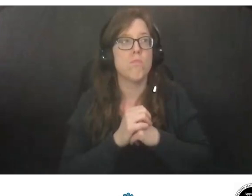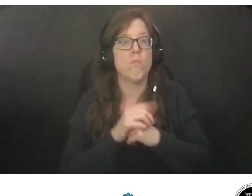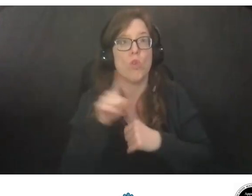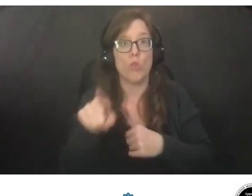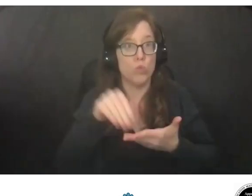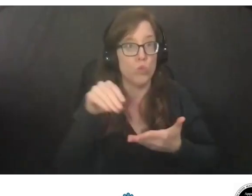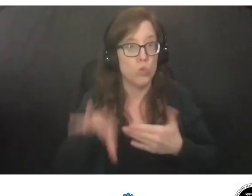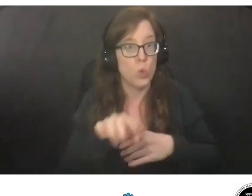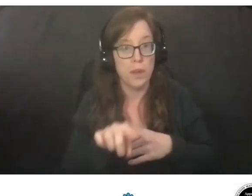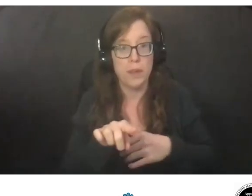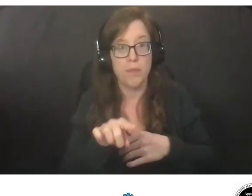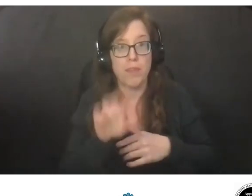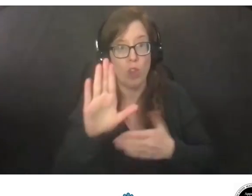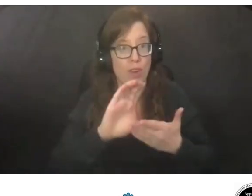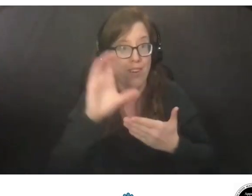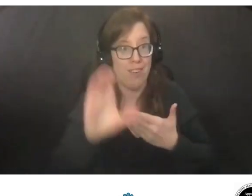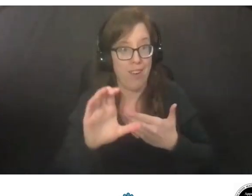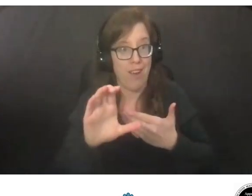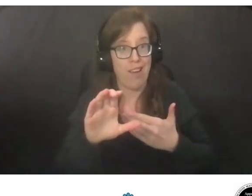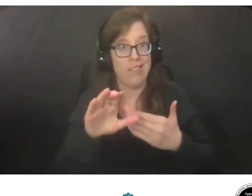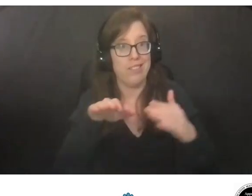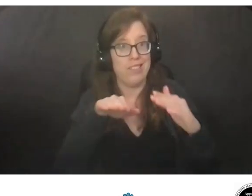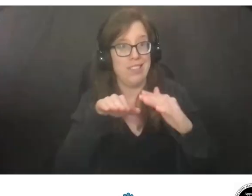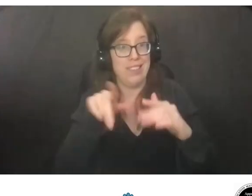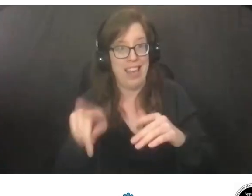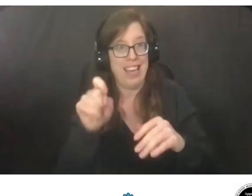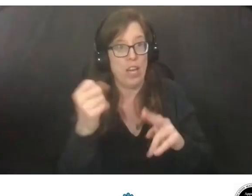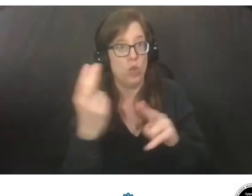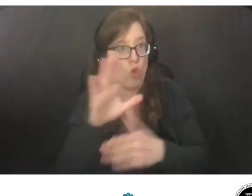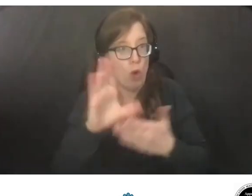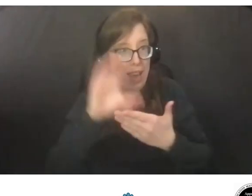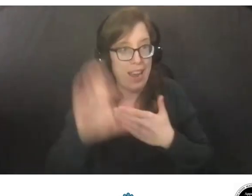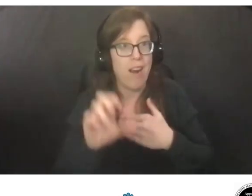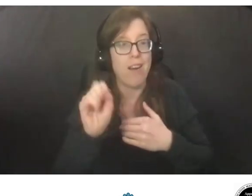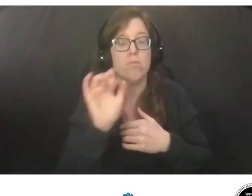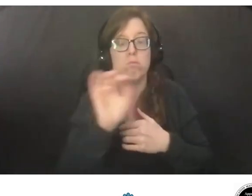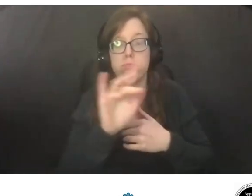Is the student's calendar accessible to them? And do they know how to use it? Again, a lot